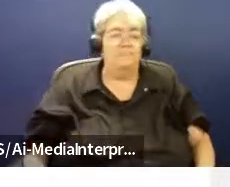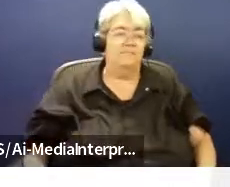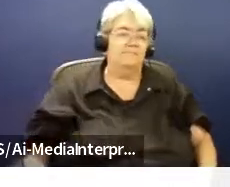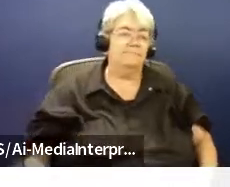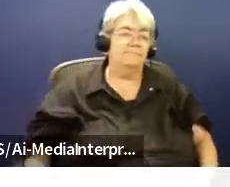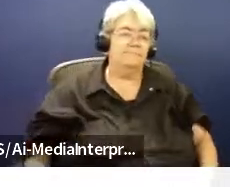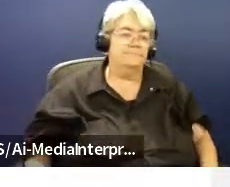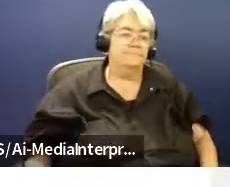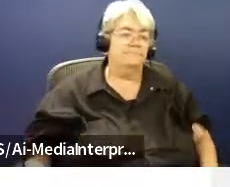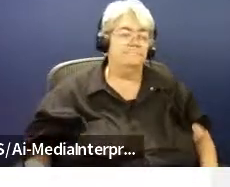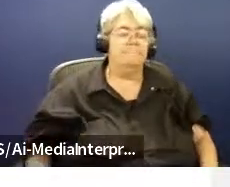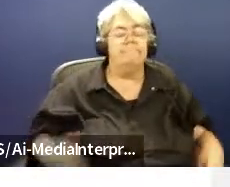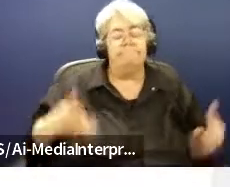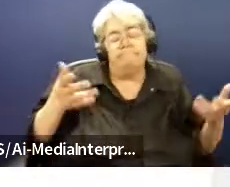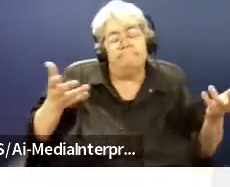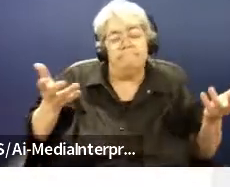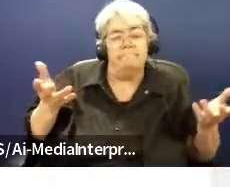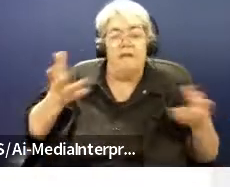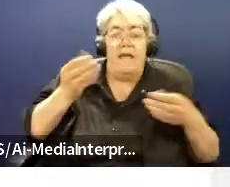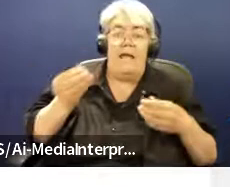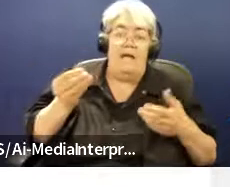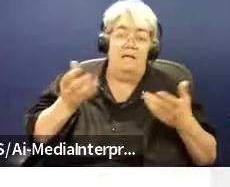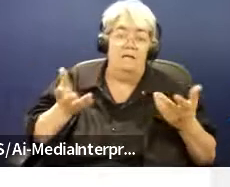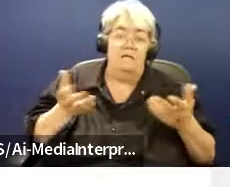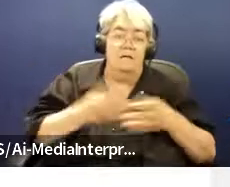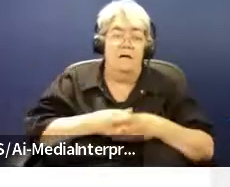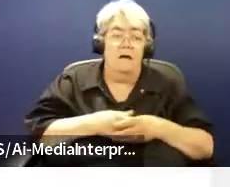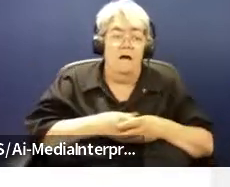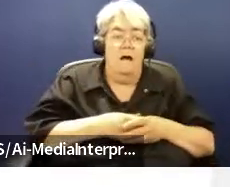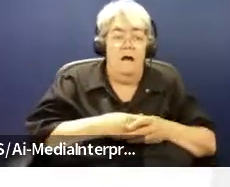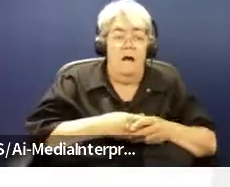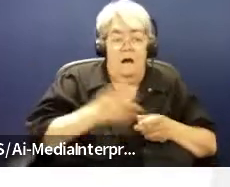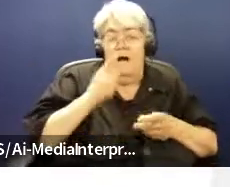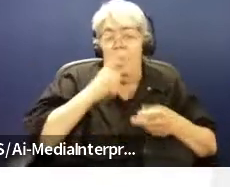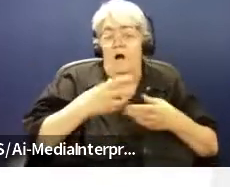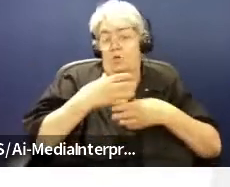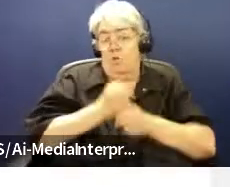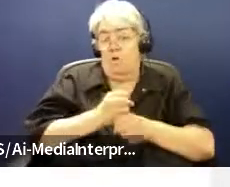I compress A to go to radio buttons. SPEAKER: No radio buttons. MATT HACKETT: